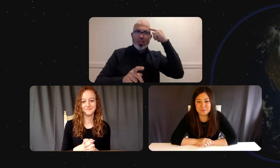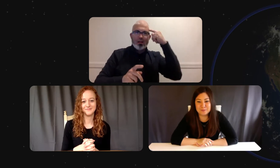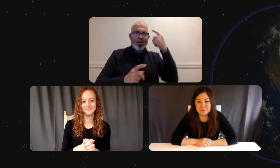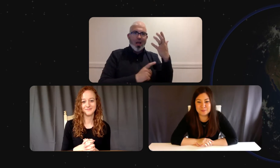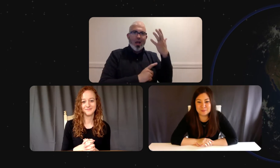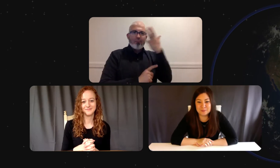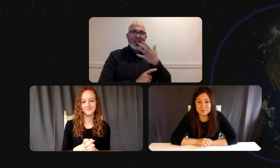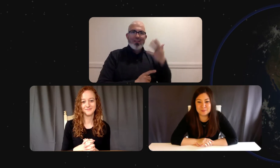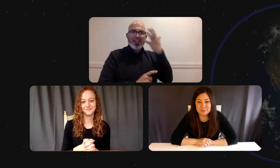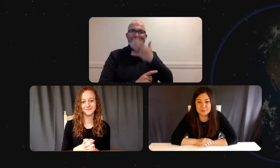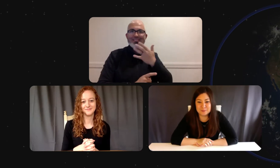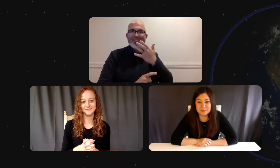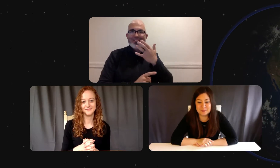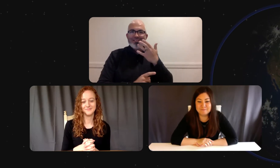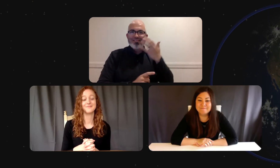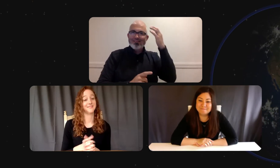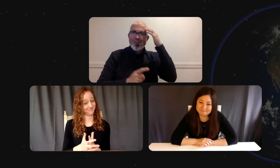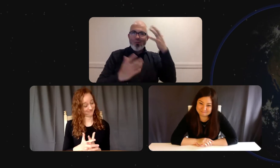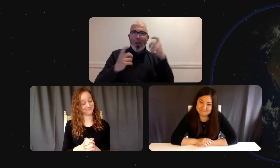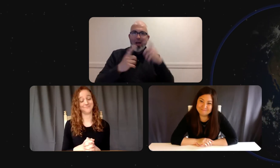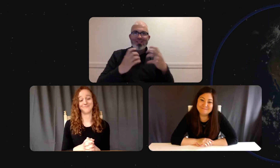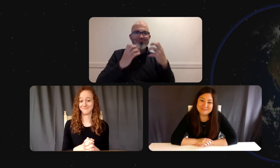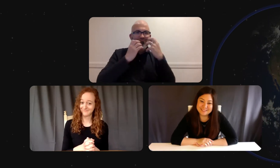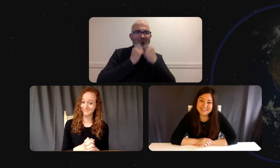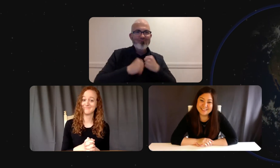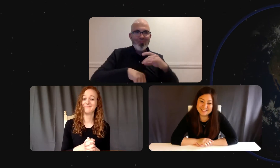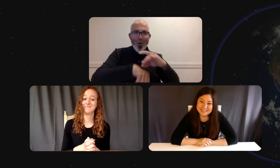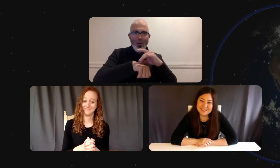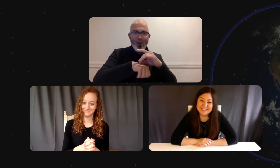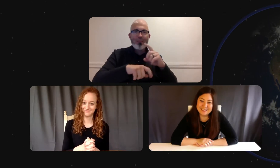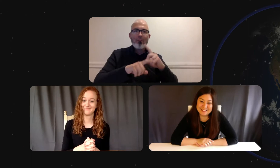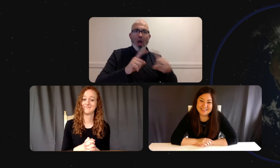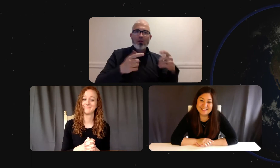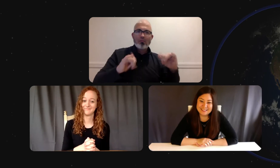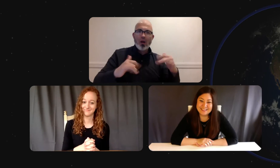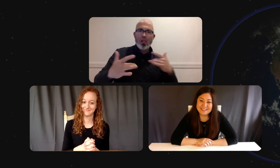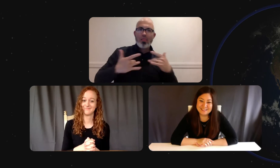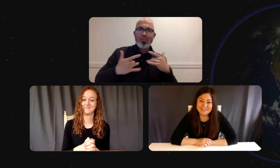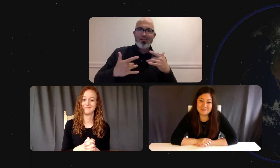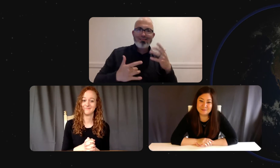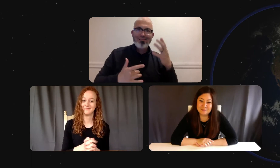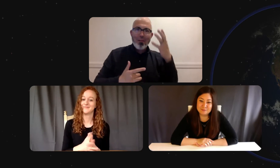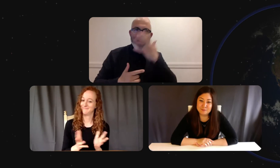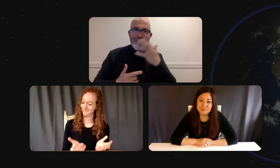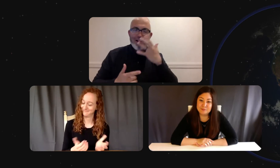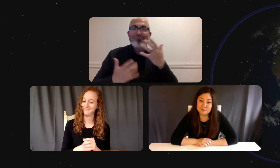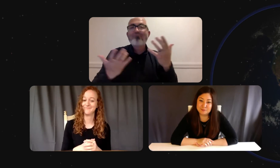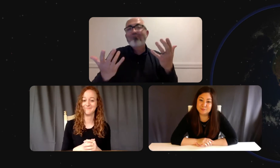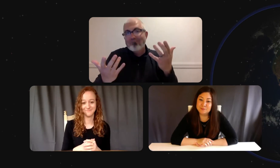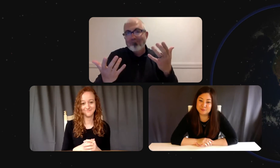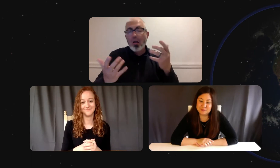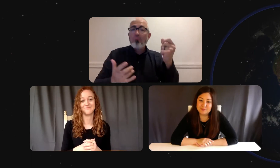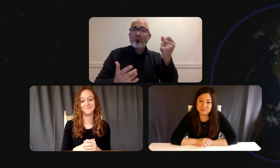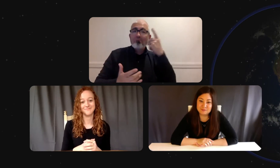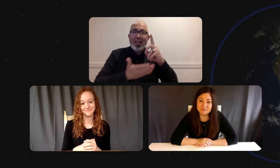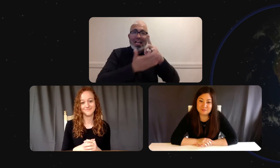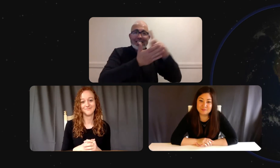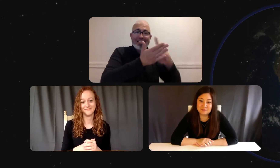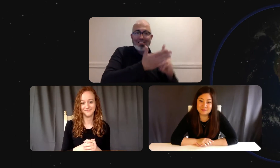Yes. It's nice to have folks care about the earth.